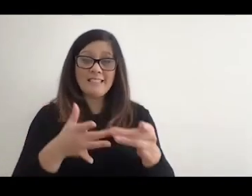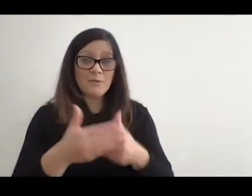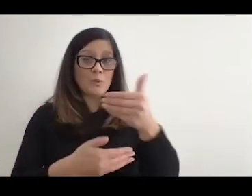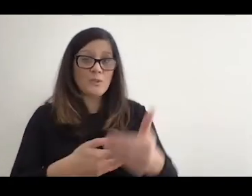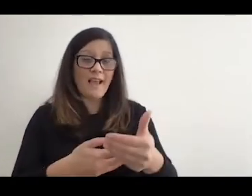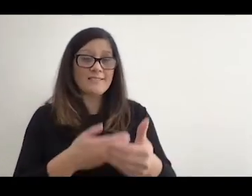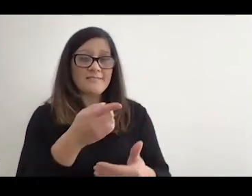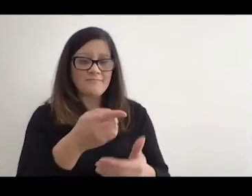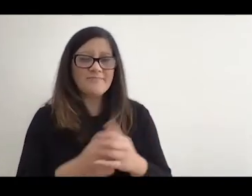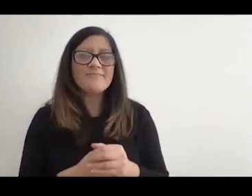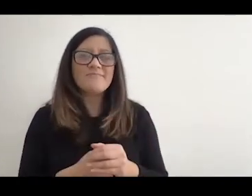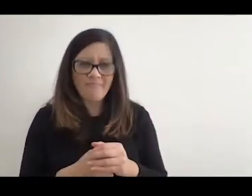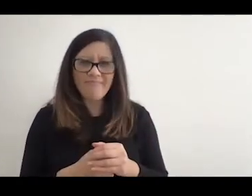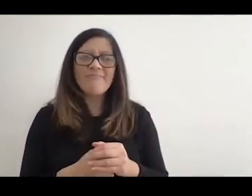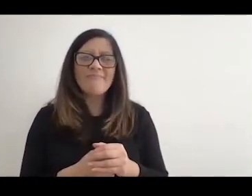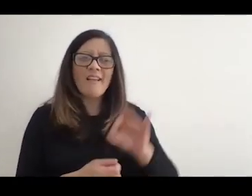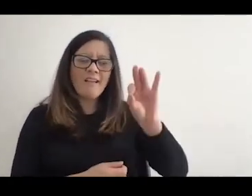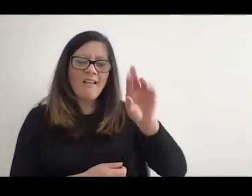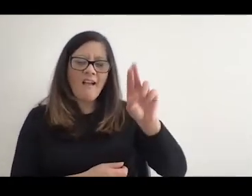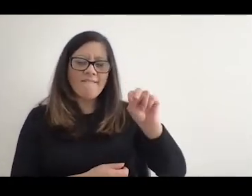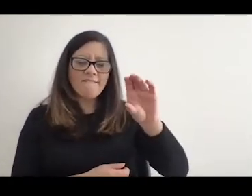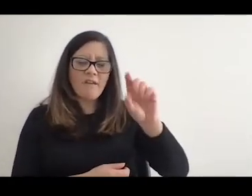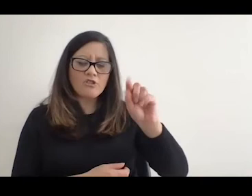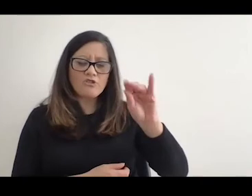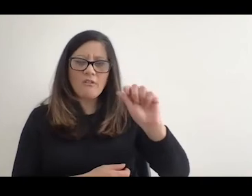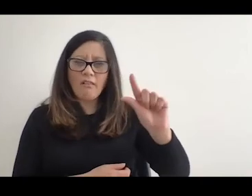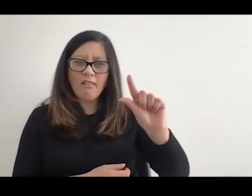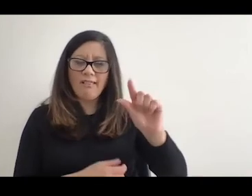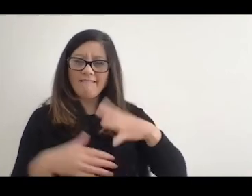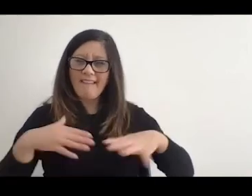Functional fashion. Actually, the functional fashion movement